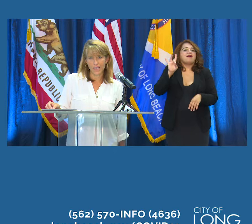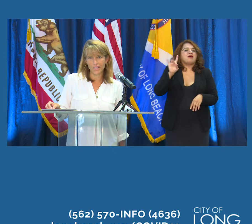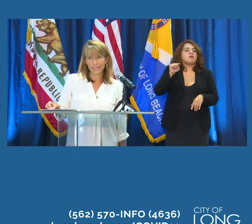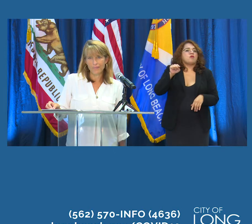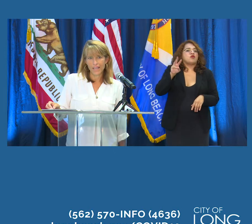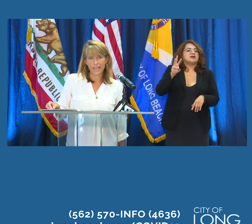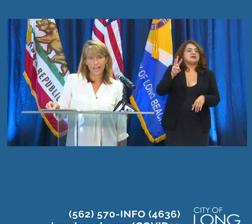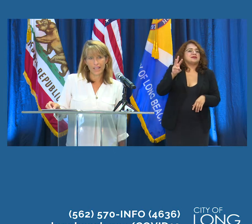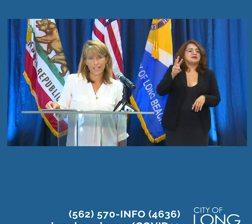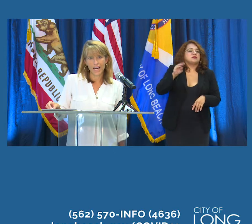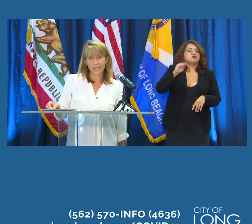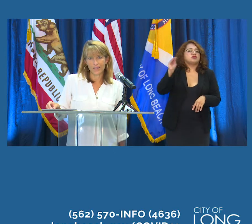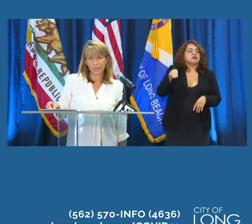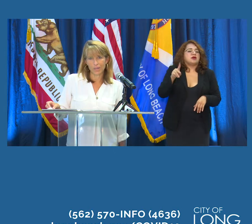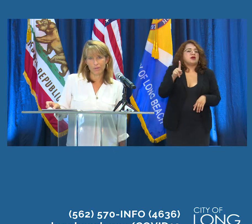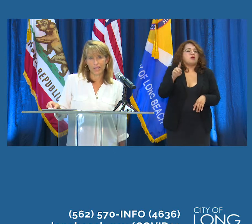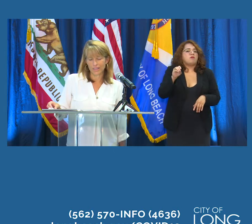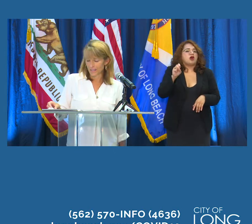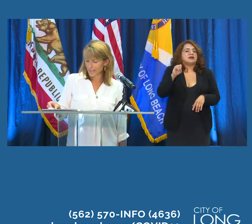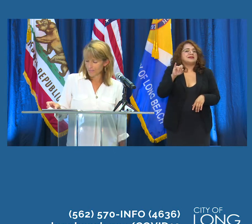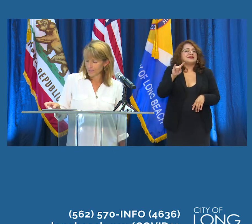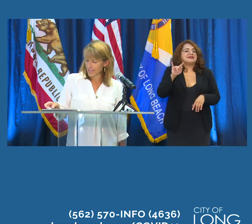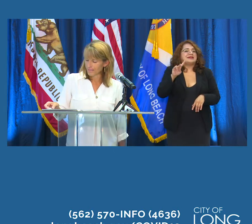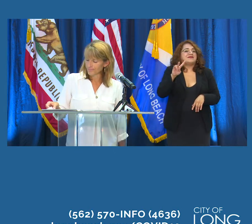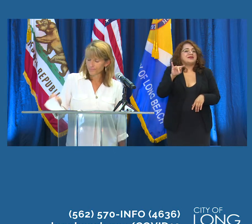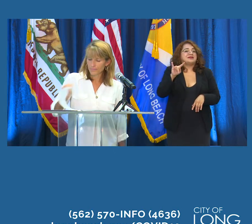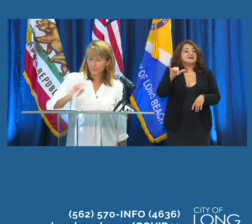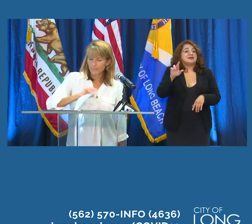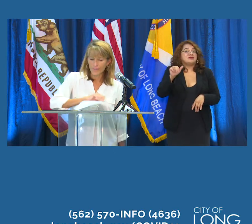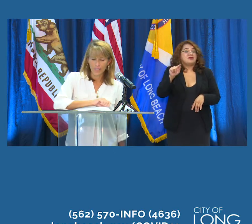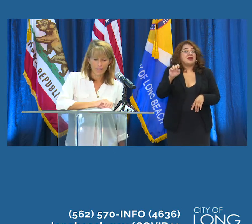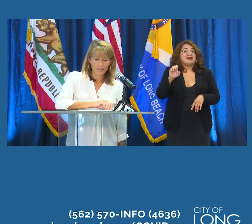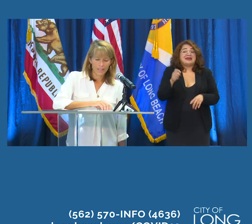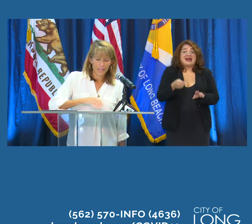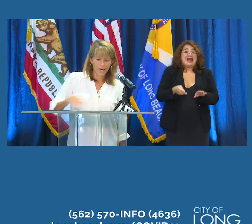At its highest, it was up around 16 percent.